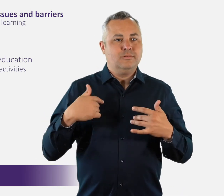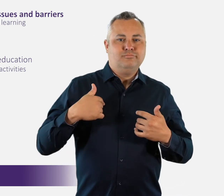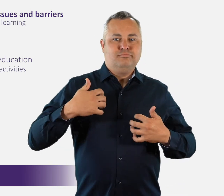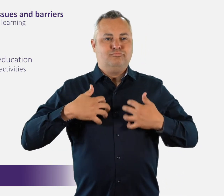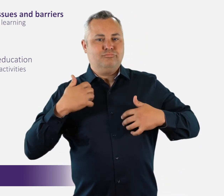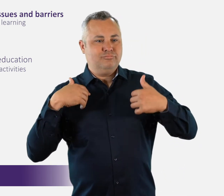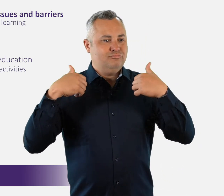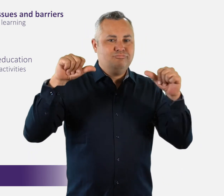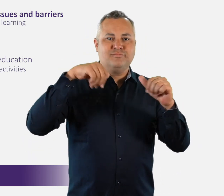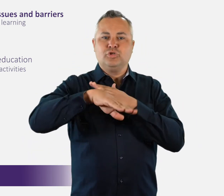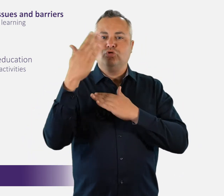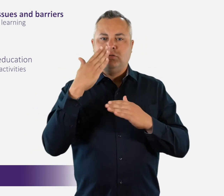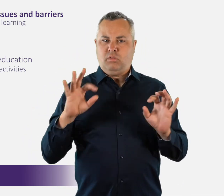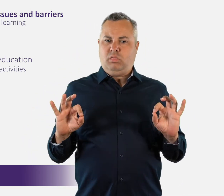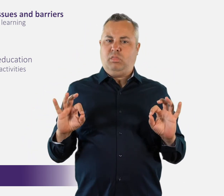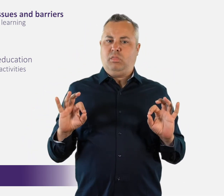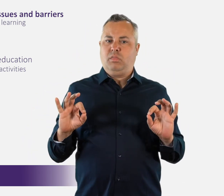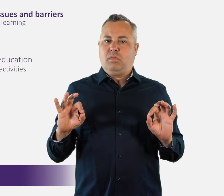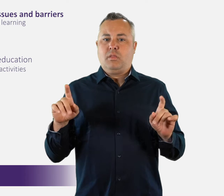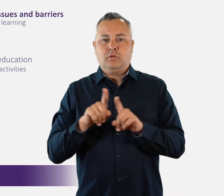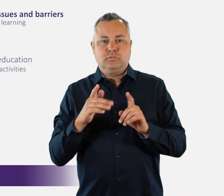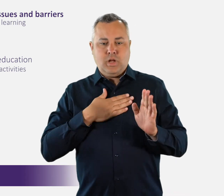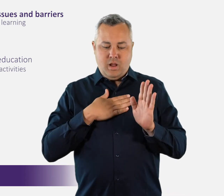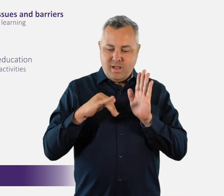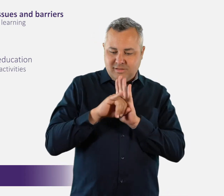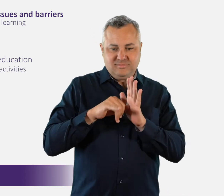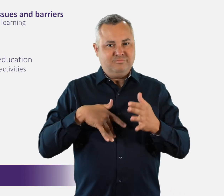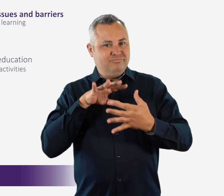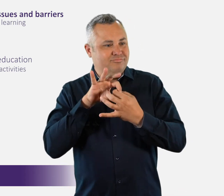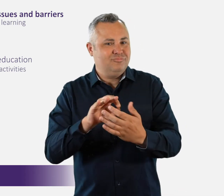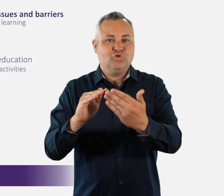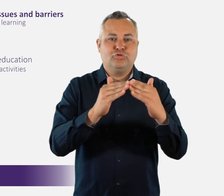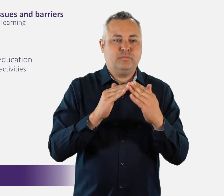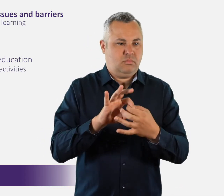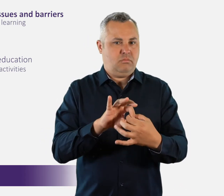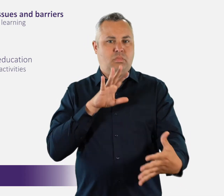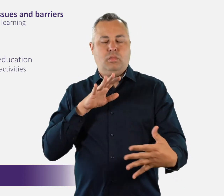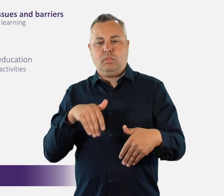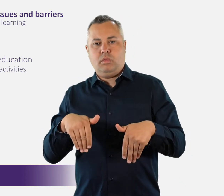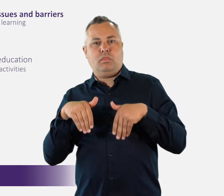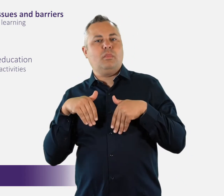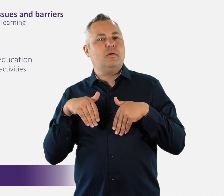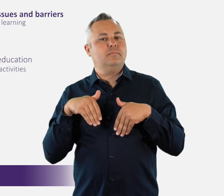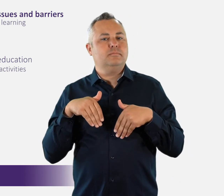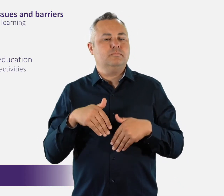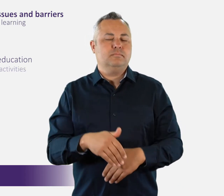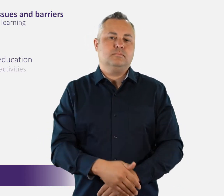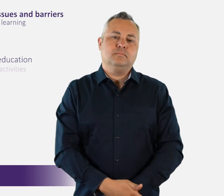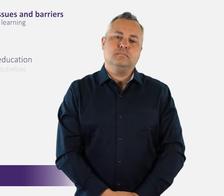This is likely to negatively impact on educational attainment - as well as an individual’s sense of belonging and community.